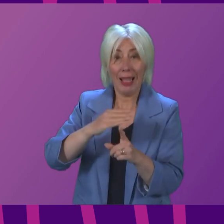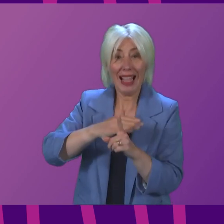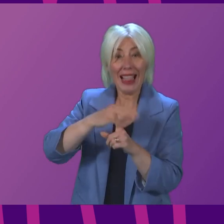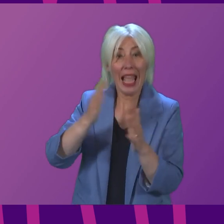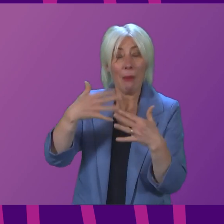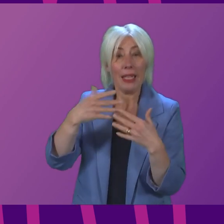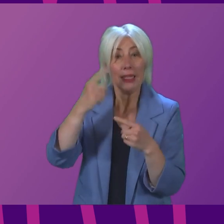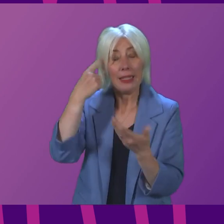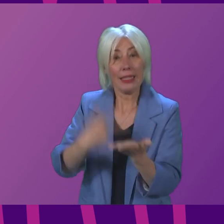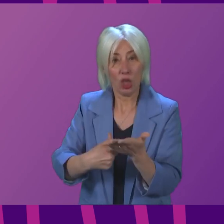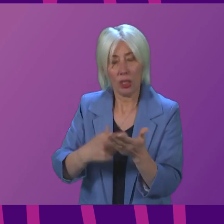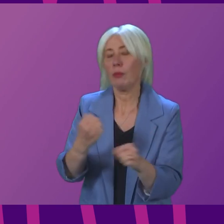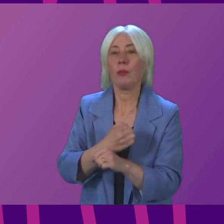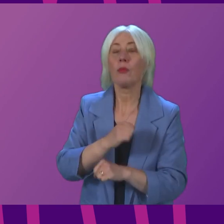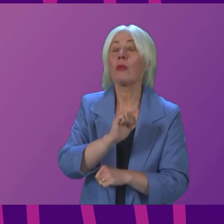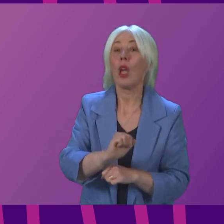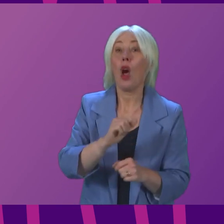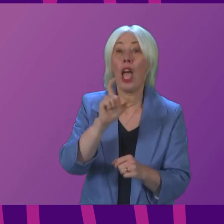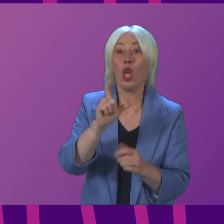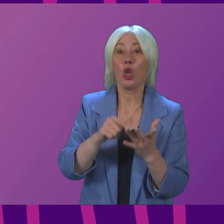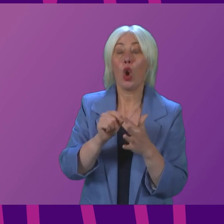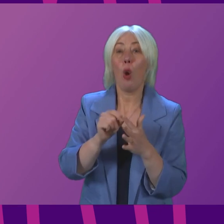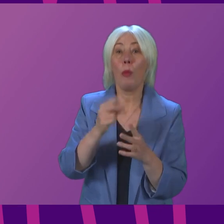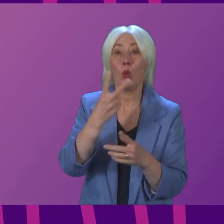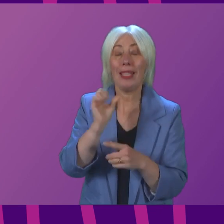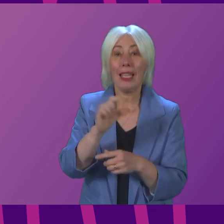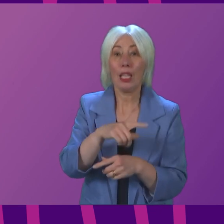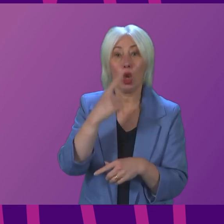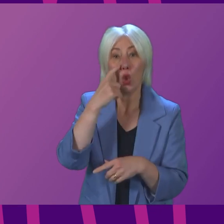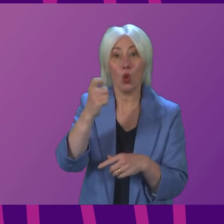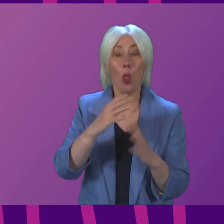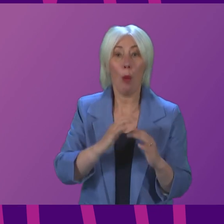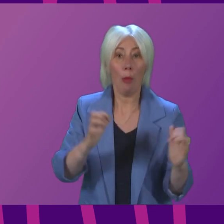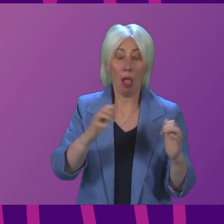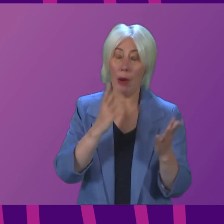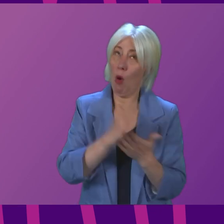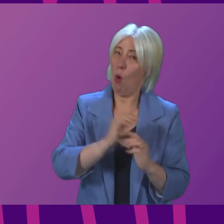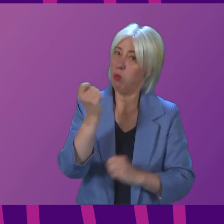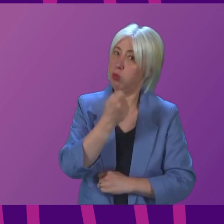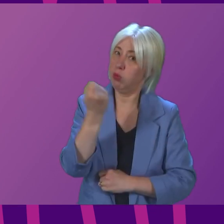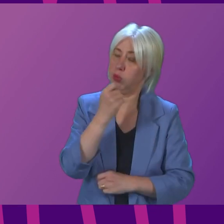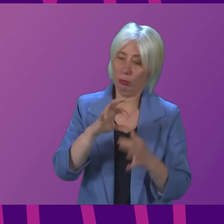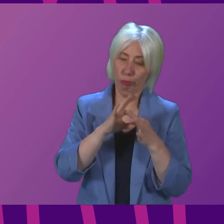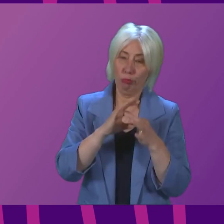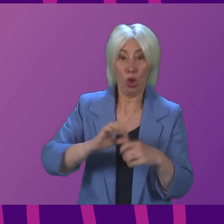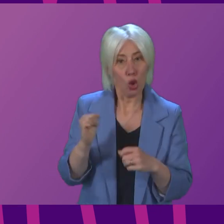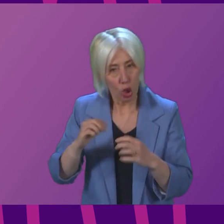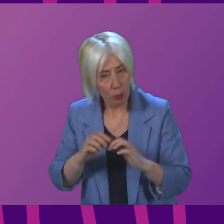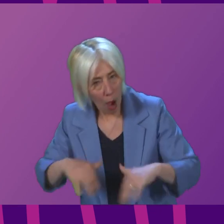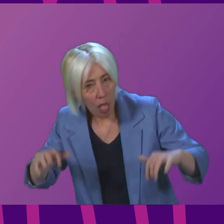The Scottish Youth Parliament’s work at COP26 was very successful. It included partnership working with the Scottish Parliament and the Children’s Parliament